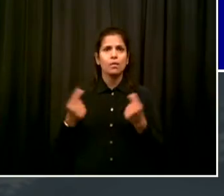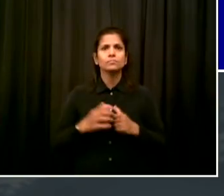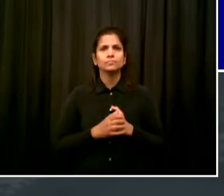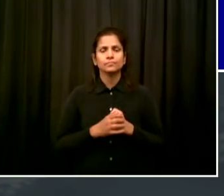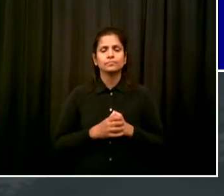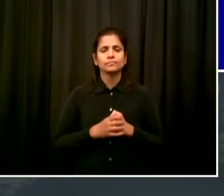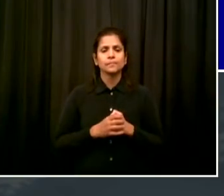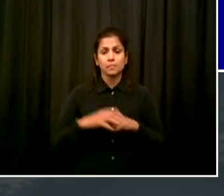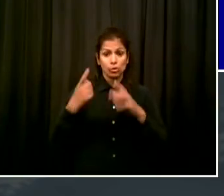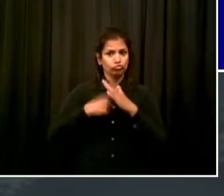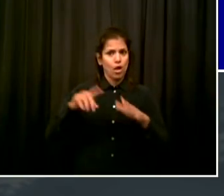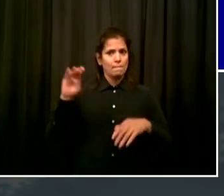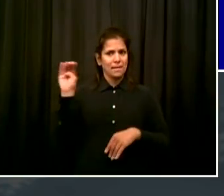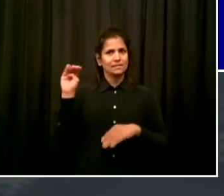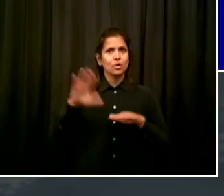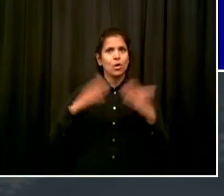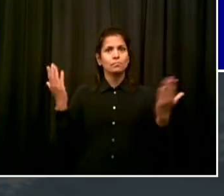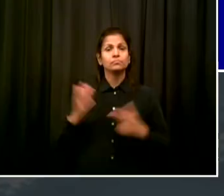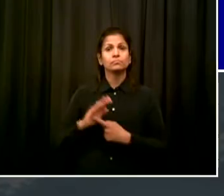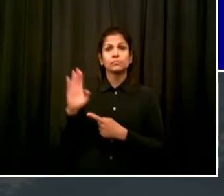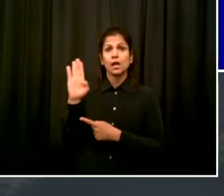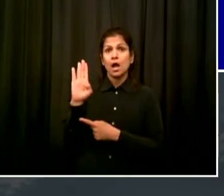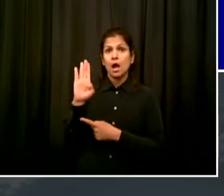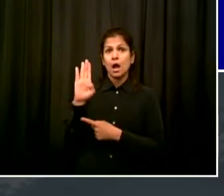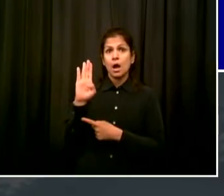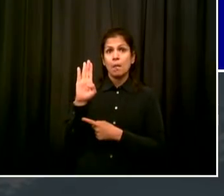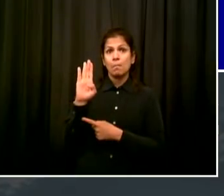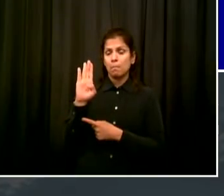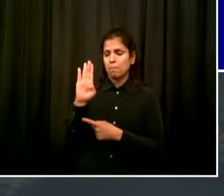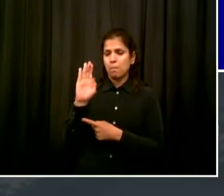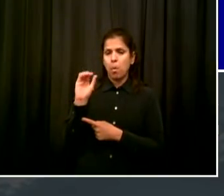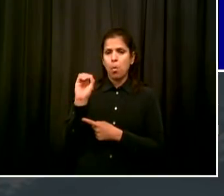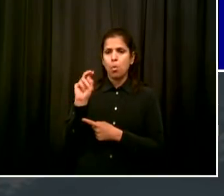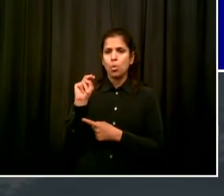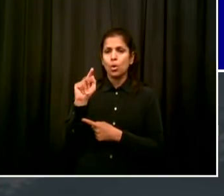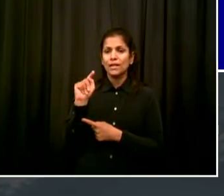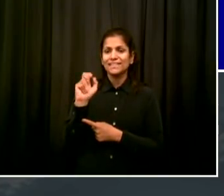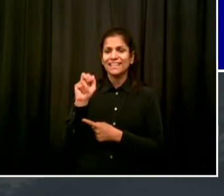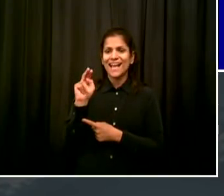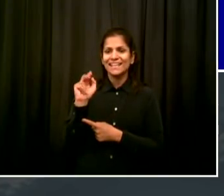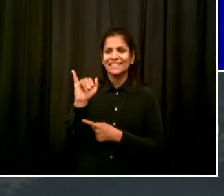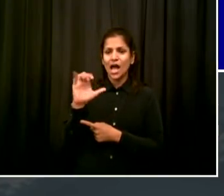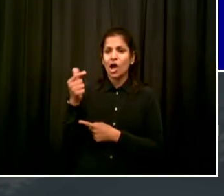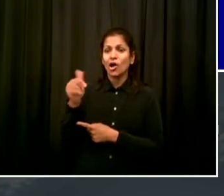GOING TO START THE LOW RISK ARTS AND ENTERTAINMENT